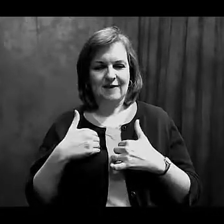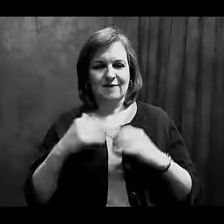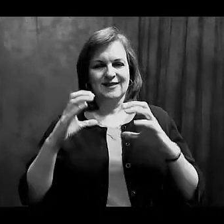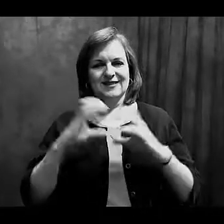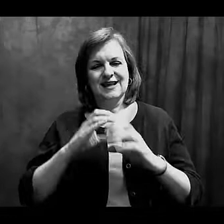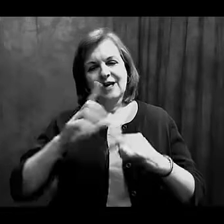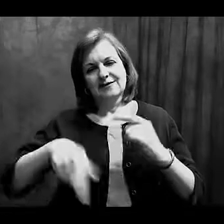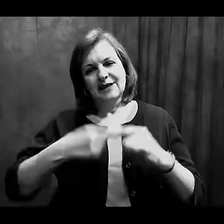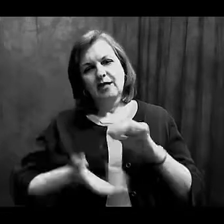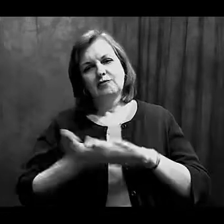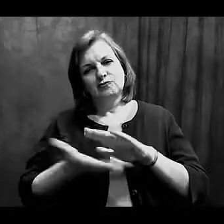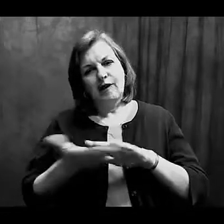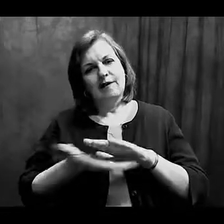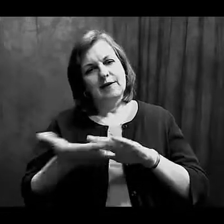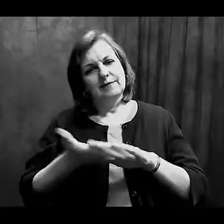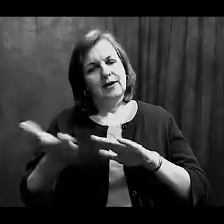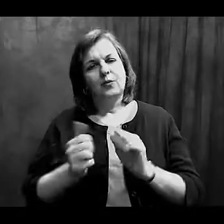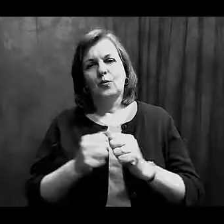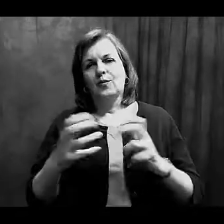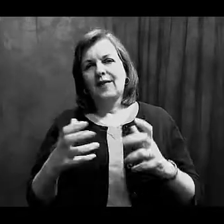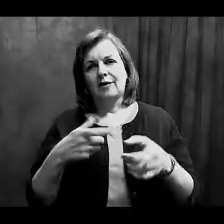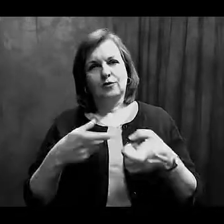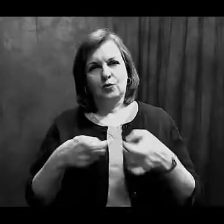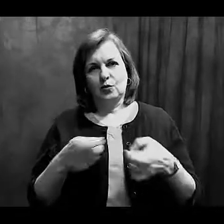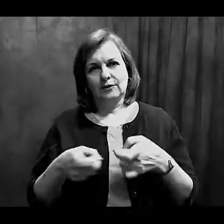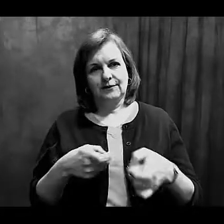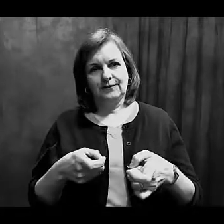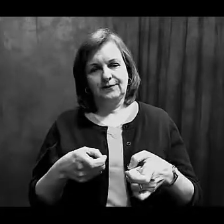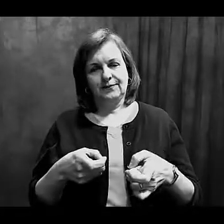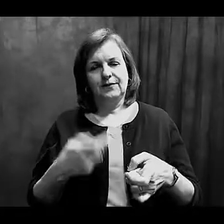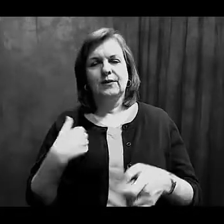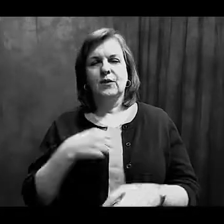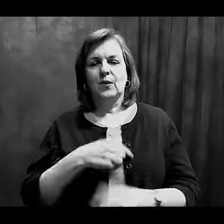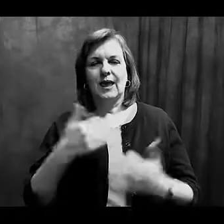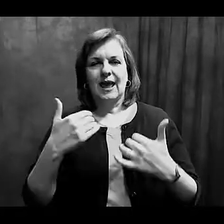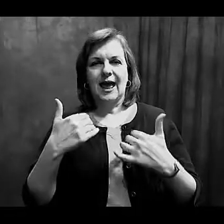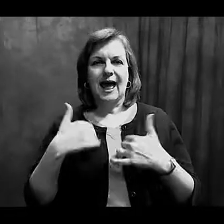the cell cycle go and go and go with no control